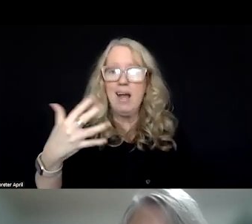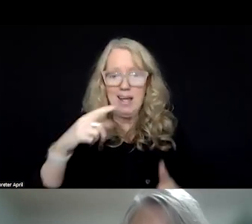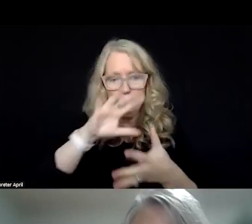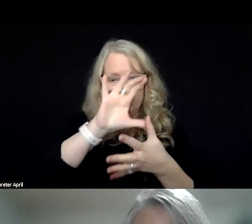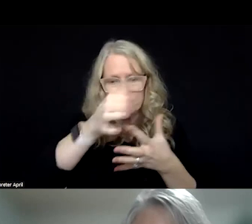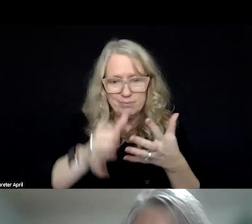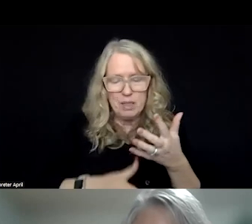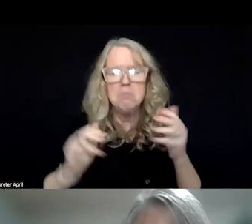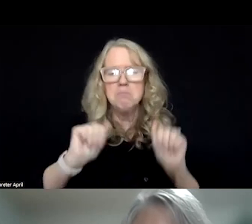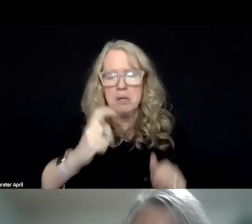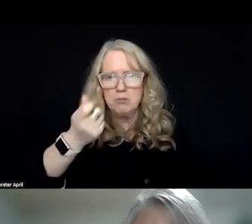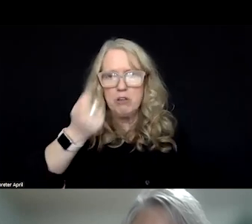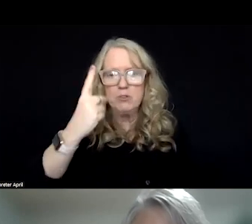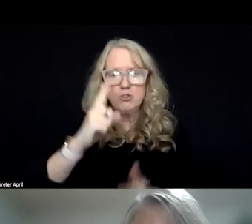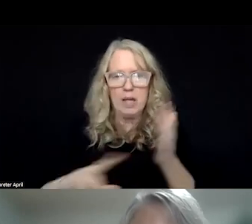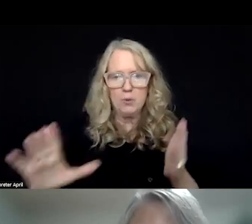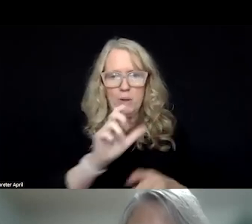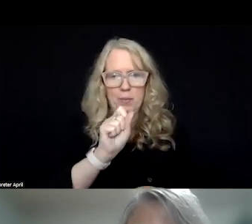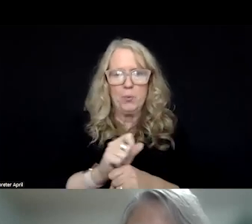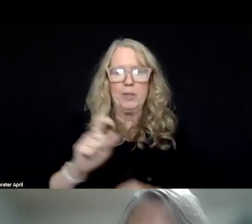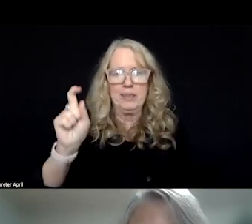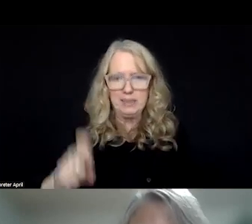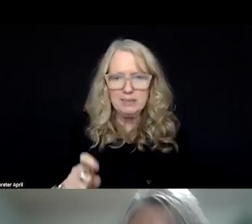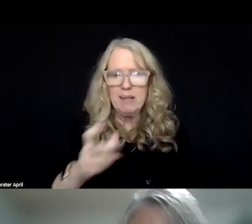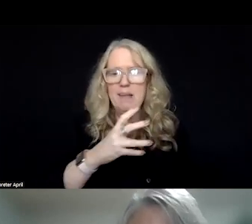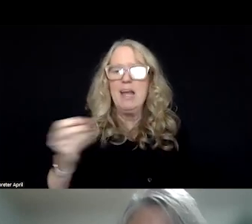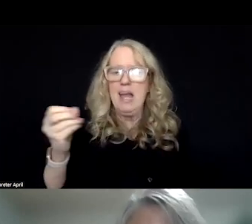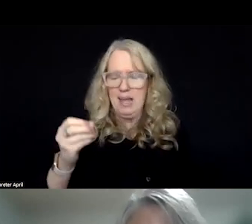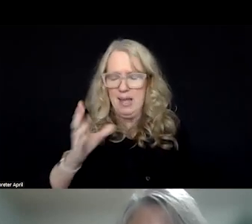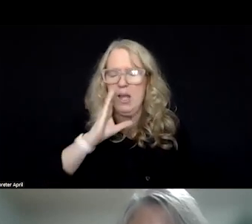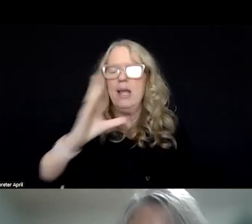UNDERSTANDING WORK FORCE NEEDS, SUPPLY, EXPANDING REACH,